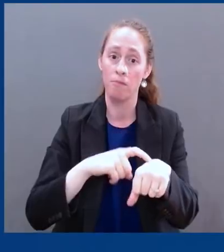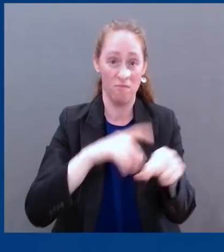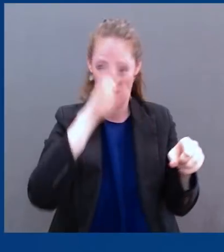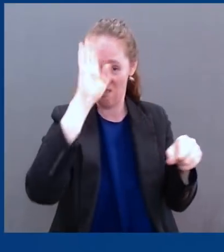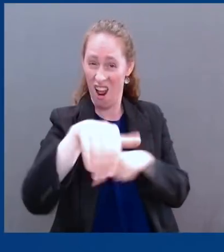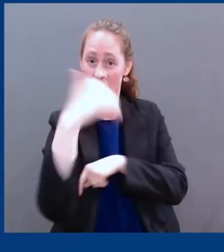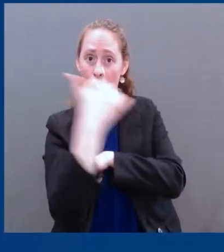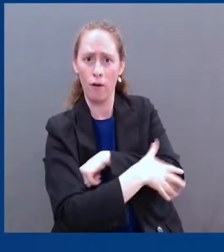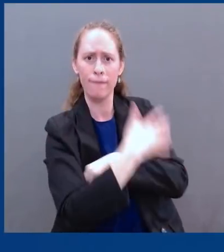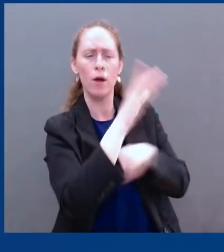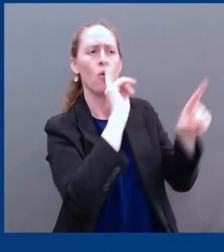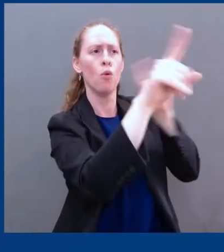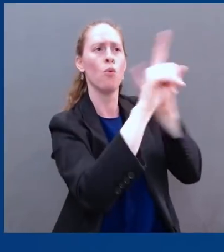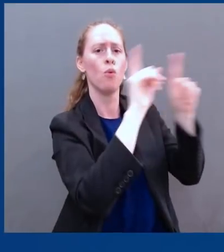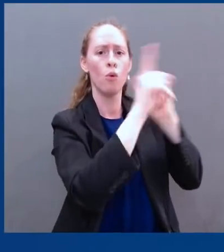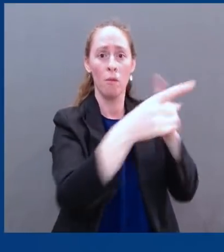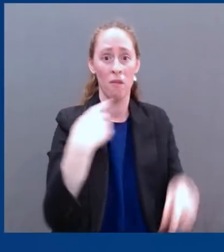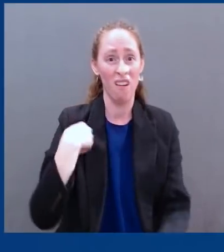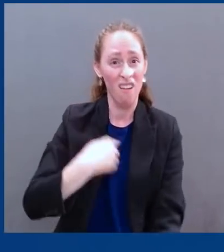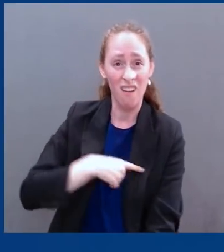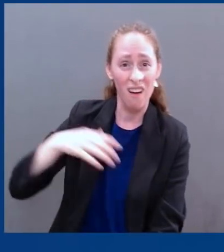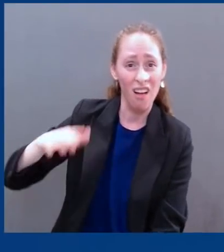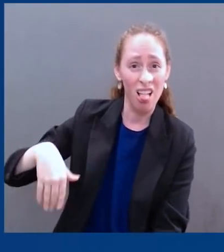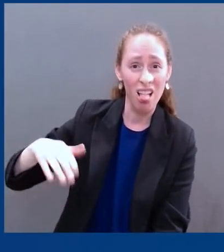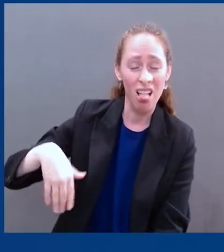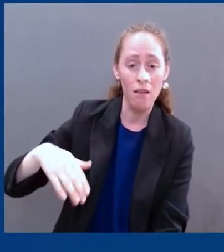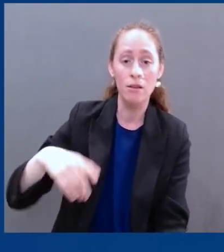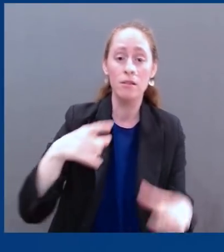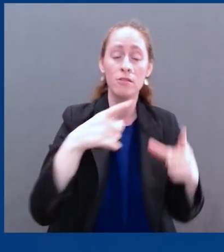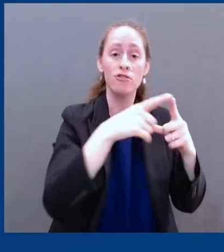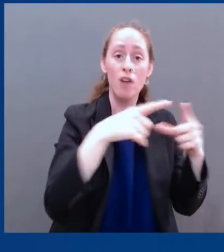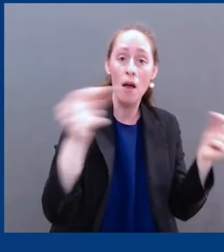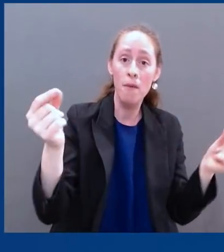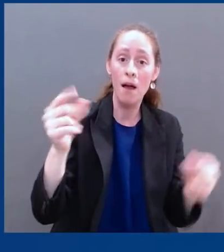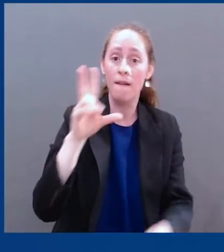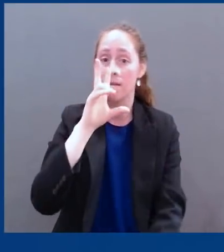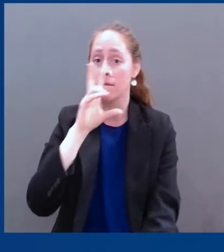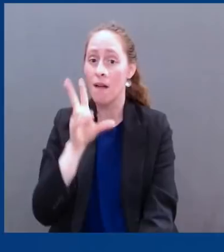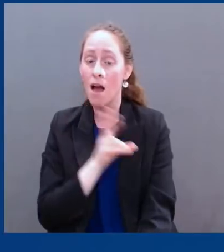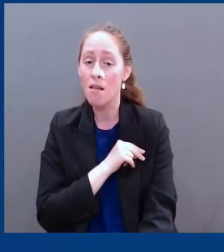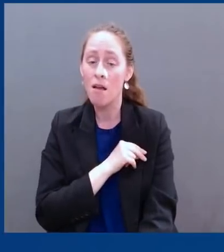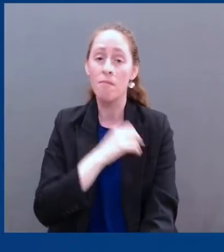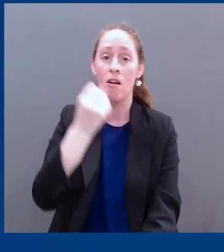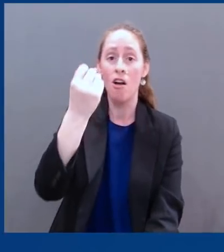In fact, Japan, Vietnam, the Philippines, and Hong Kong have already secured future booster doses.